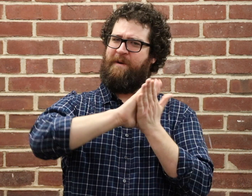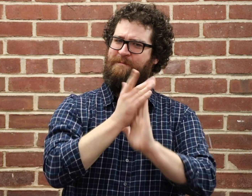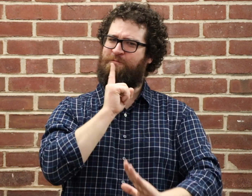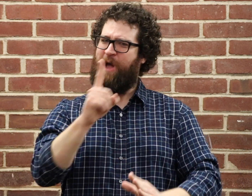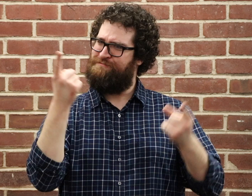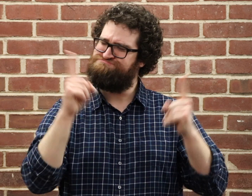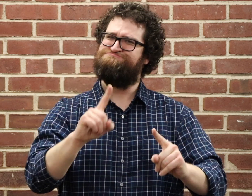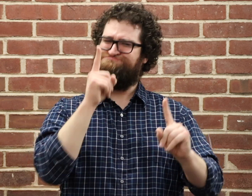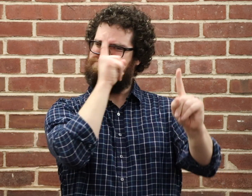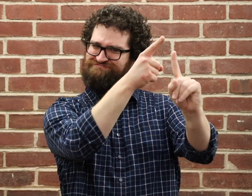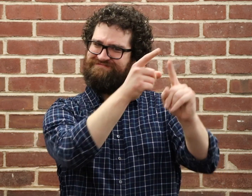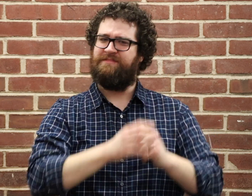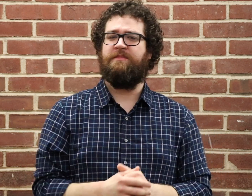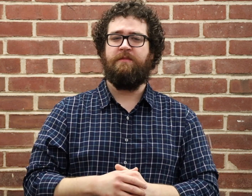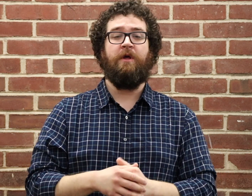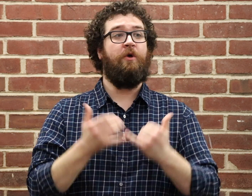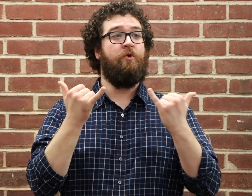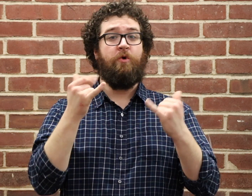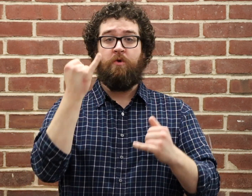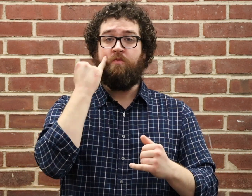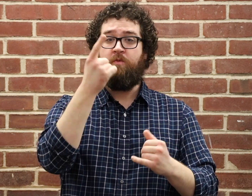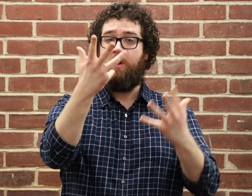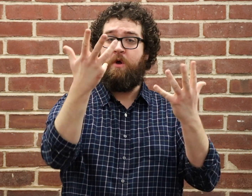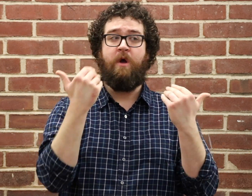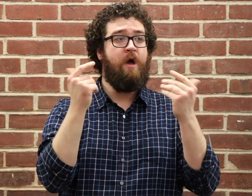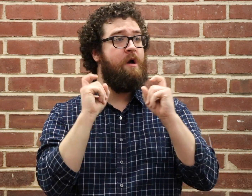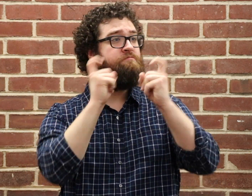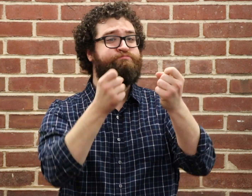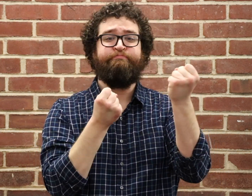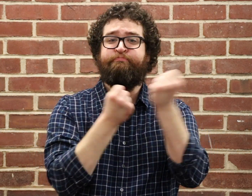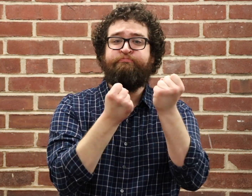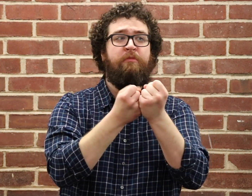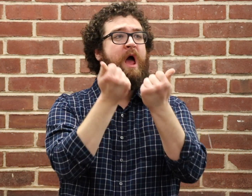forward to making it a success. If you would like to contribute or support